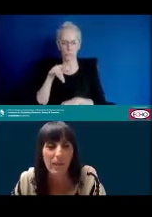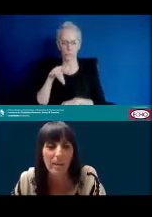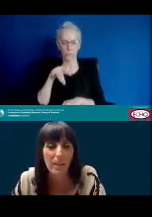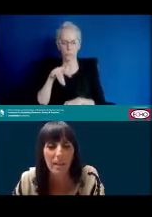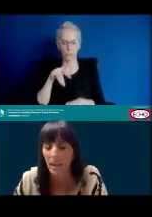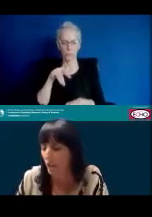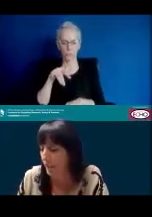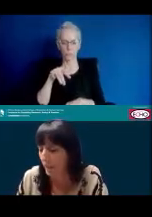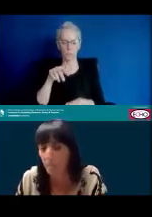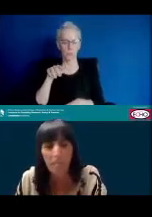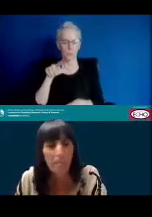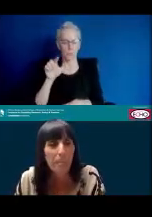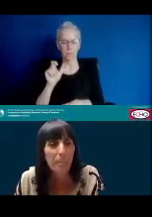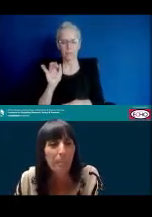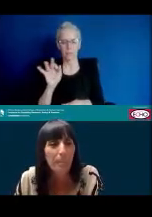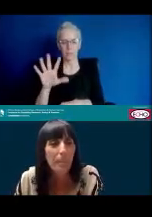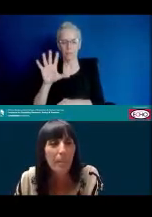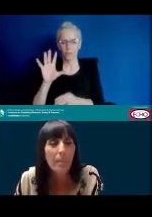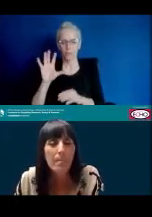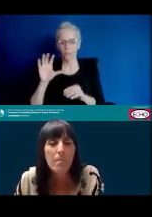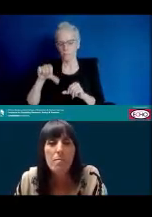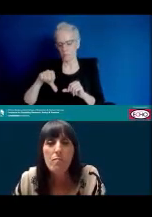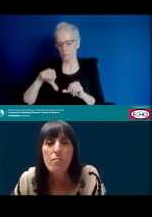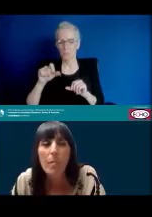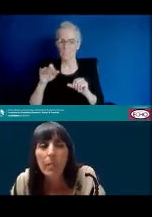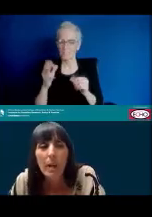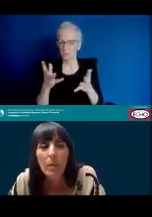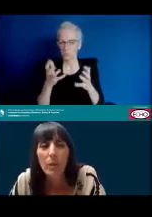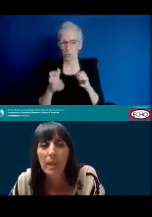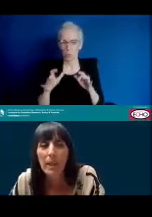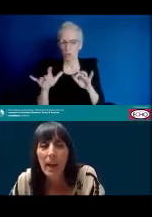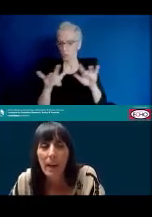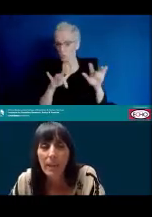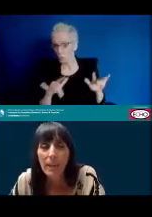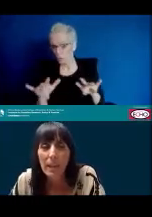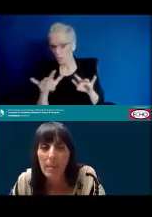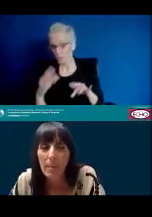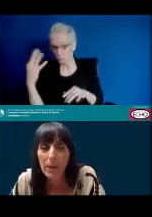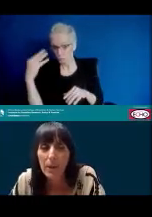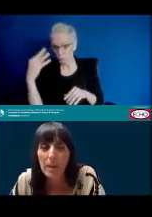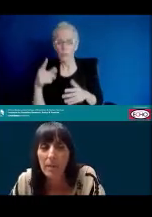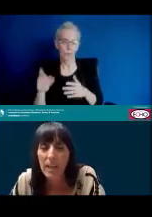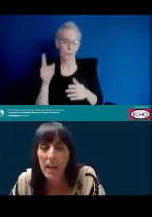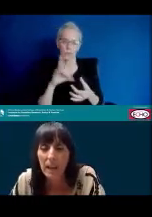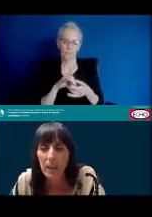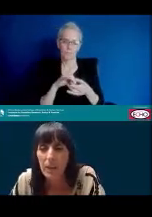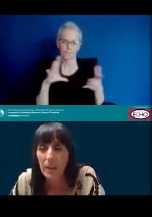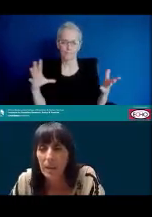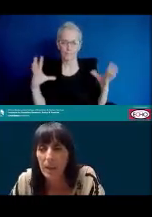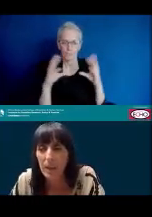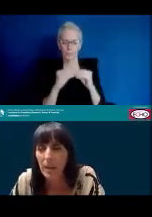from the session. We have key components of an echo session.